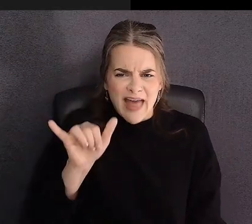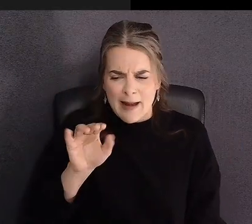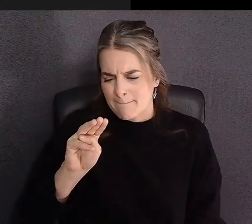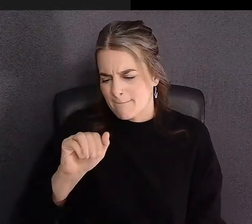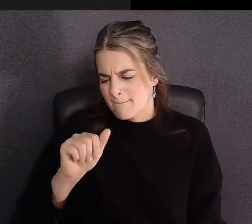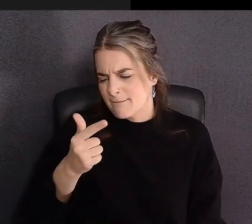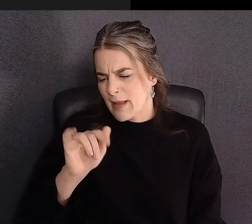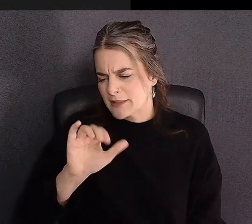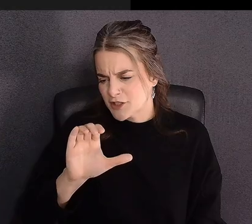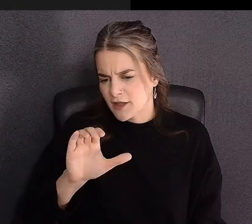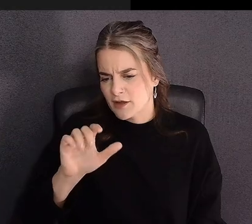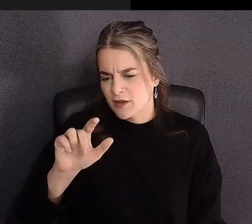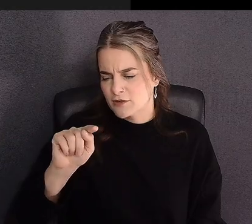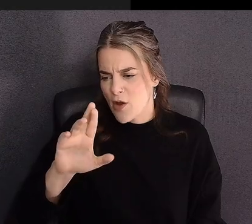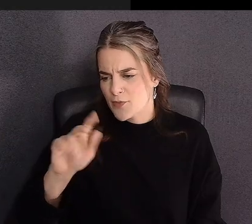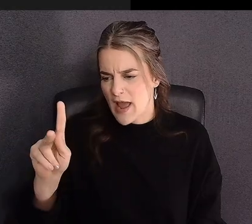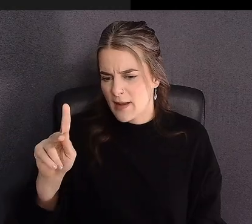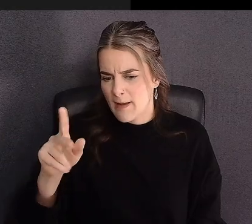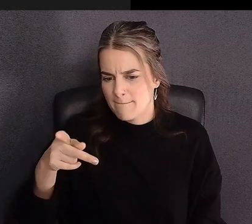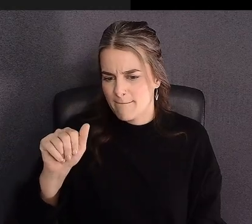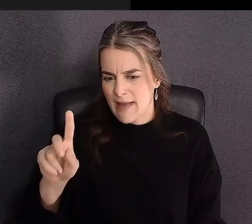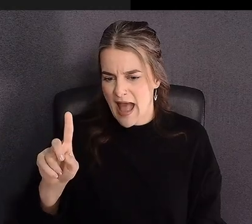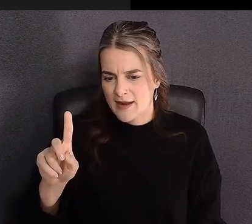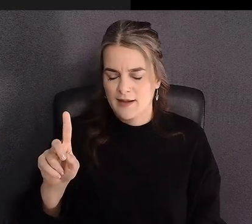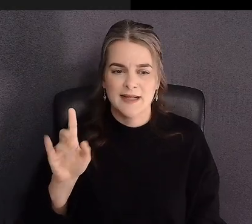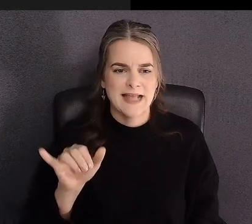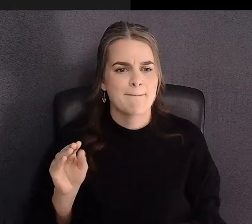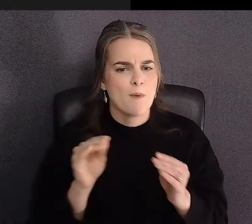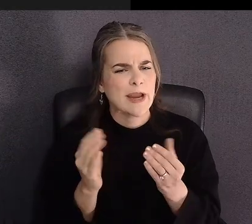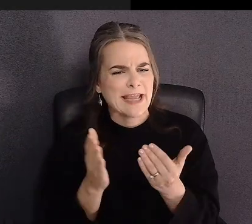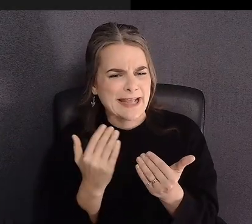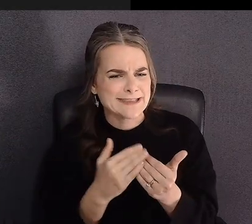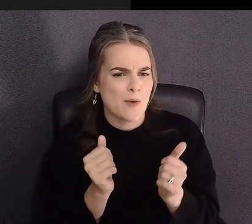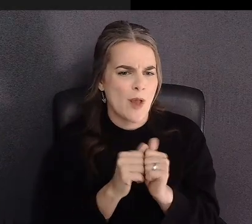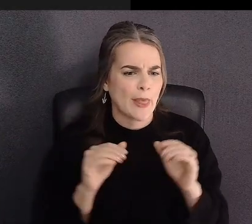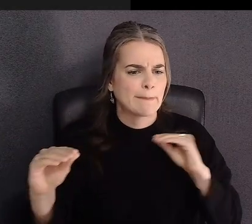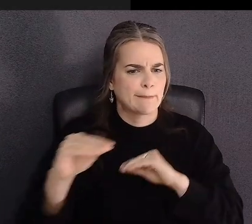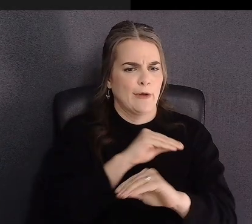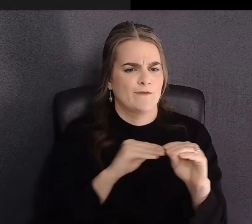is a little easier, as far as the moving and clicking.